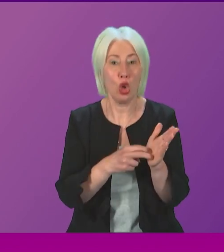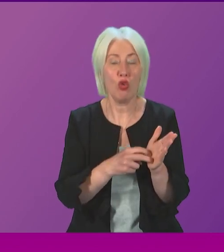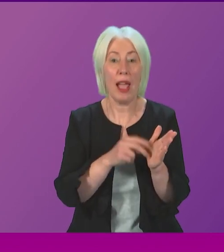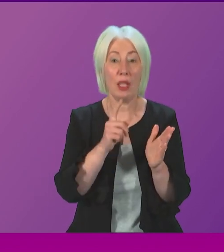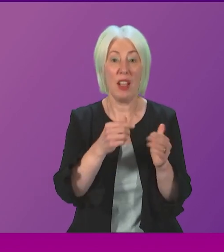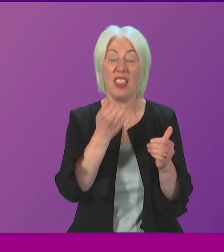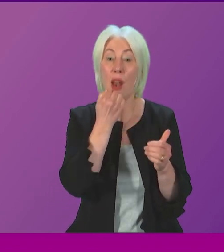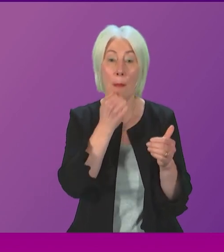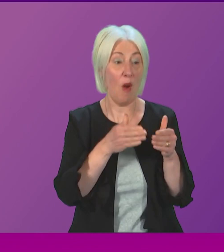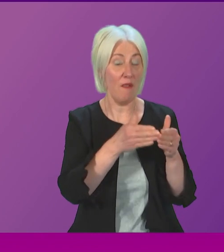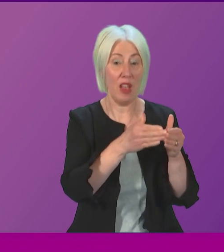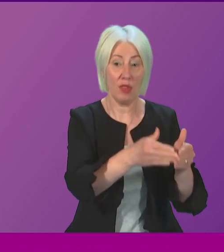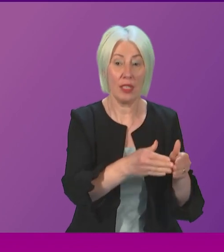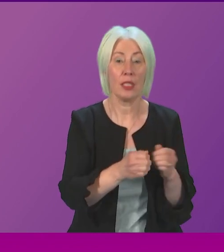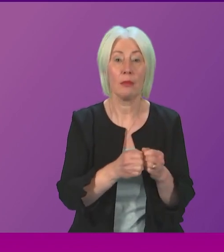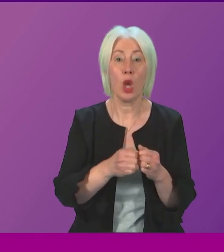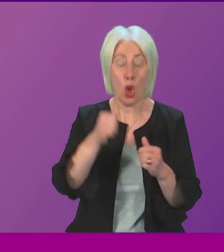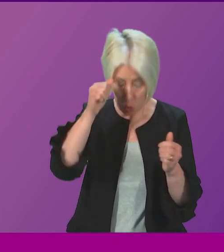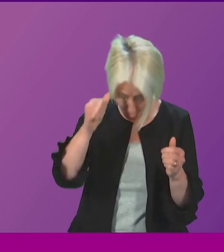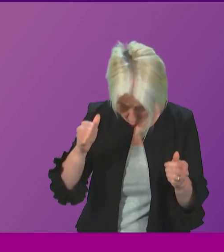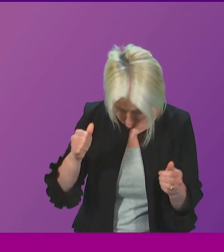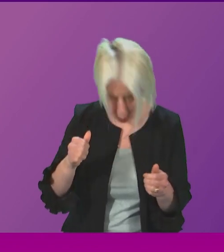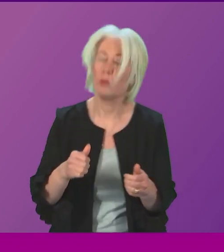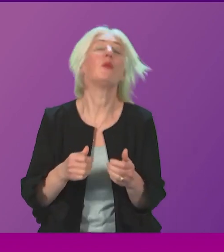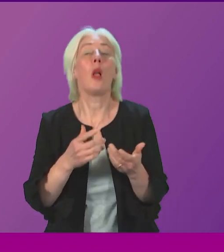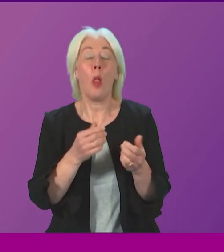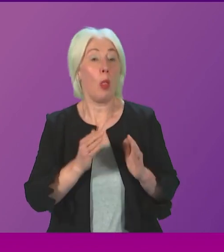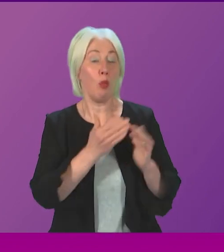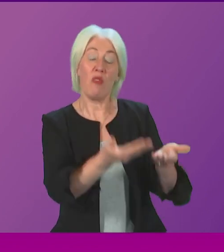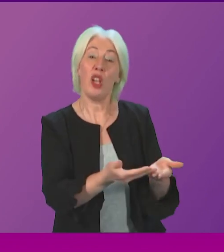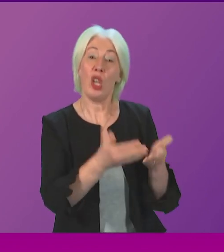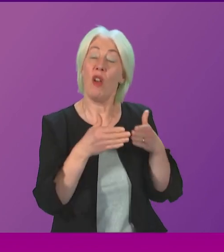The First Minister knows that the provision of the fleet is the responsibility of the Scottish Government.